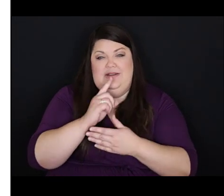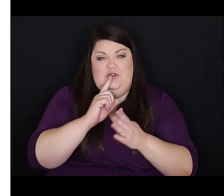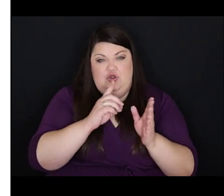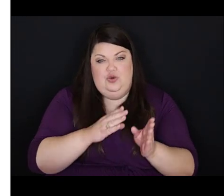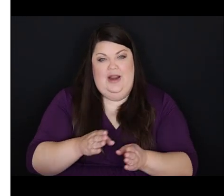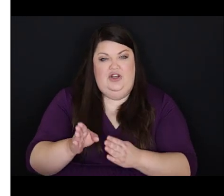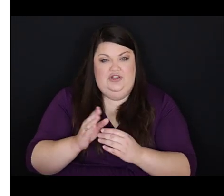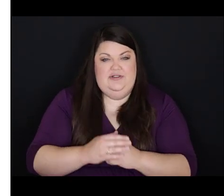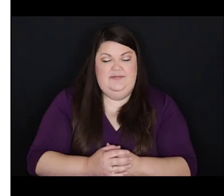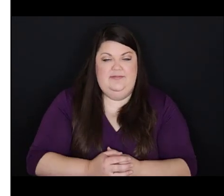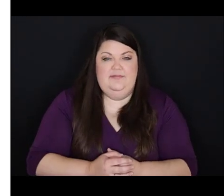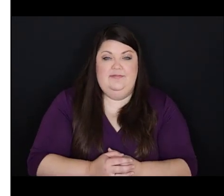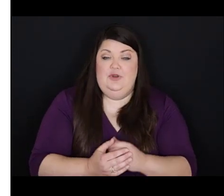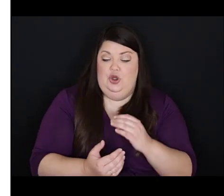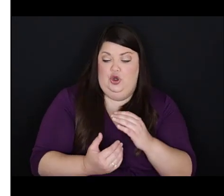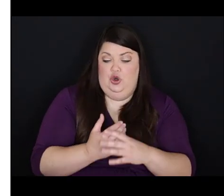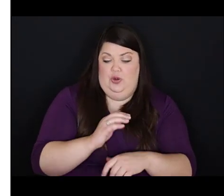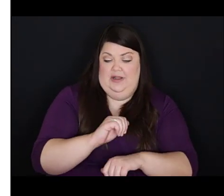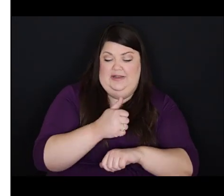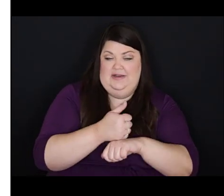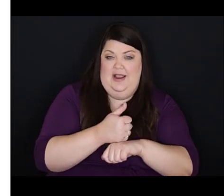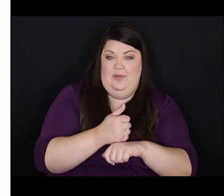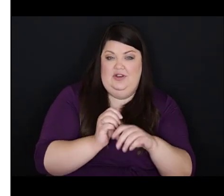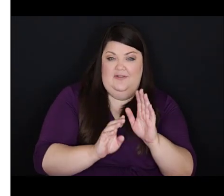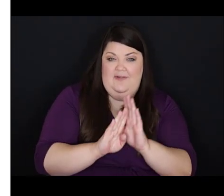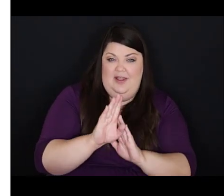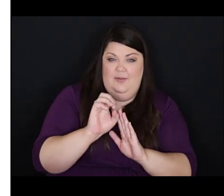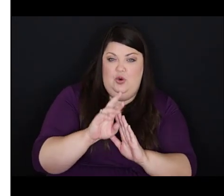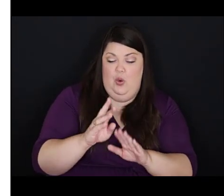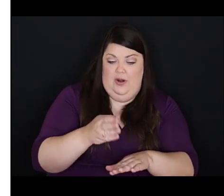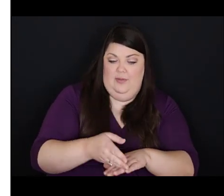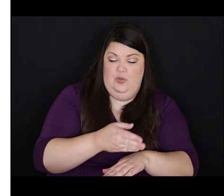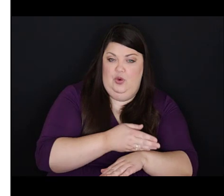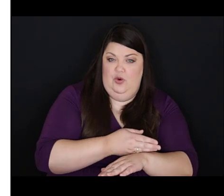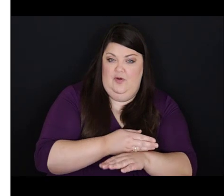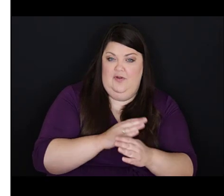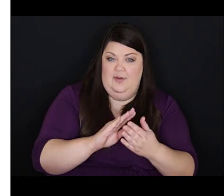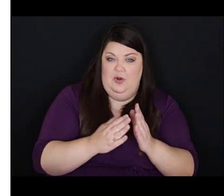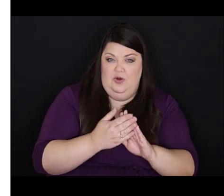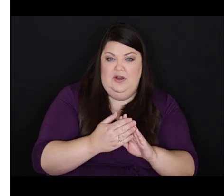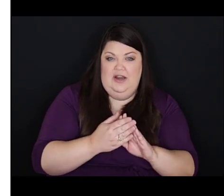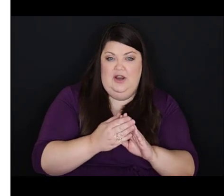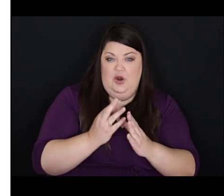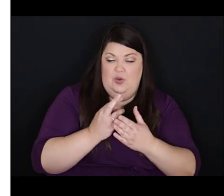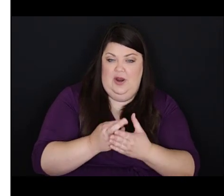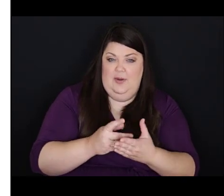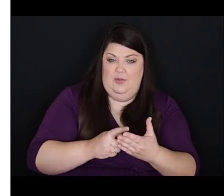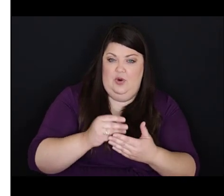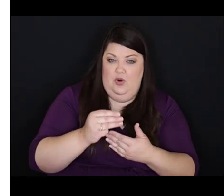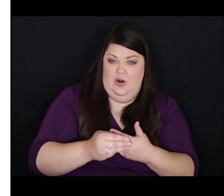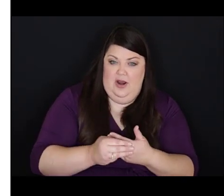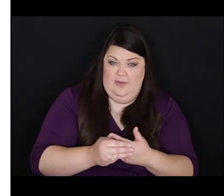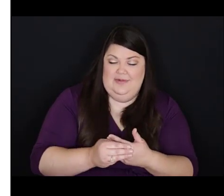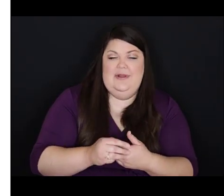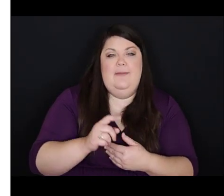Newly established, developed, or improved community rehabilitation programs must be